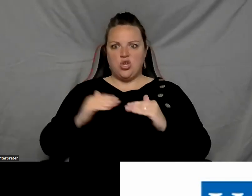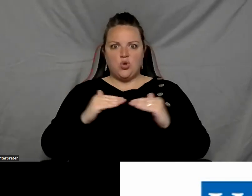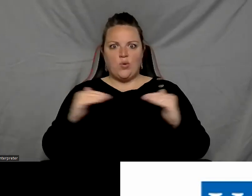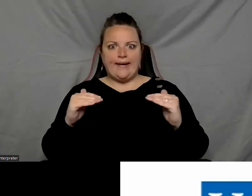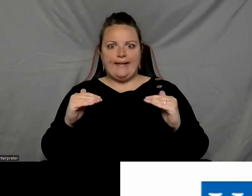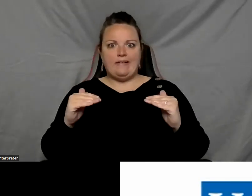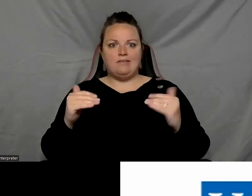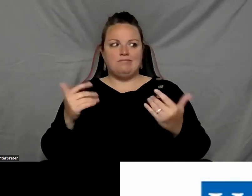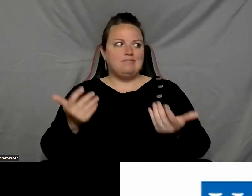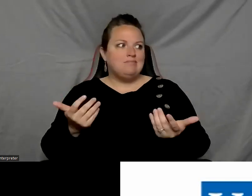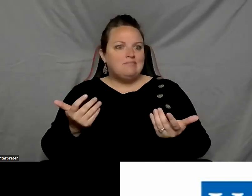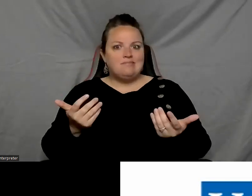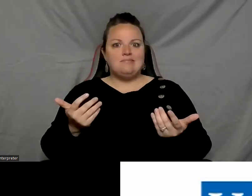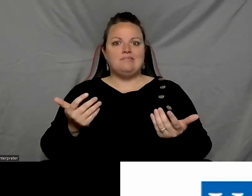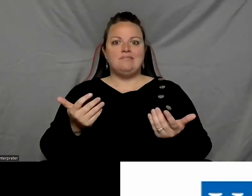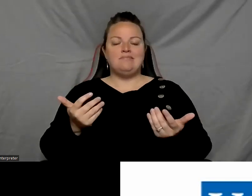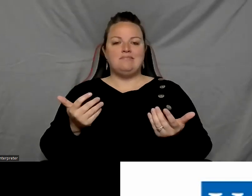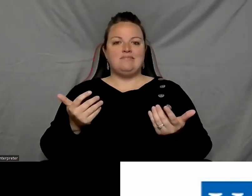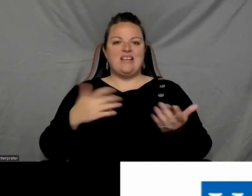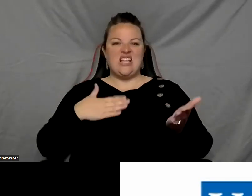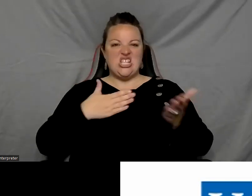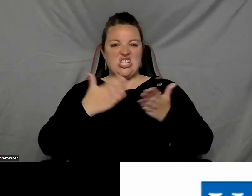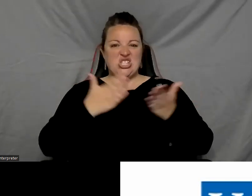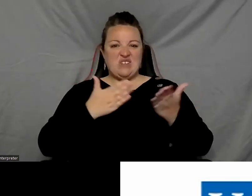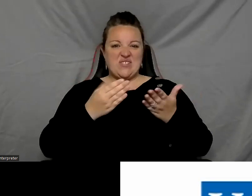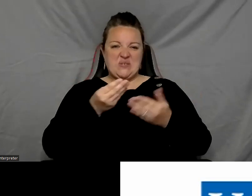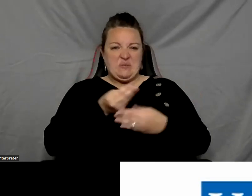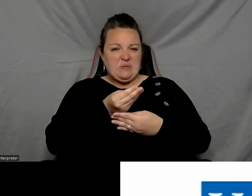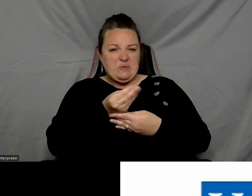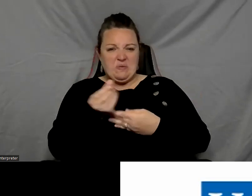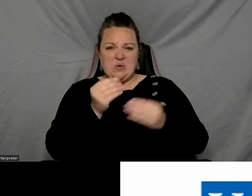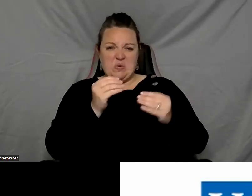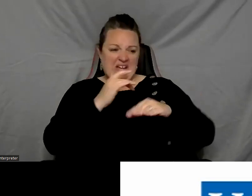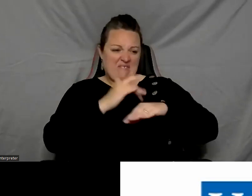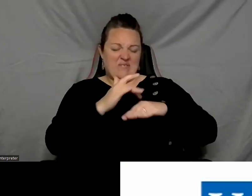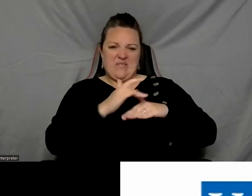have any much many services available the a that point because it was close to the end